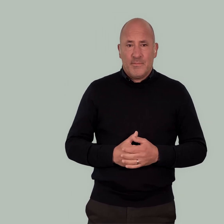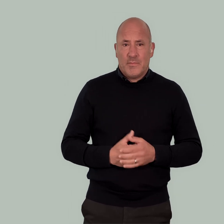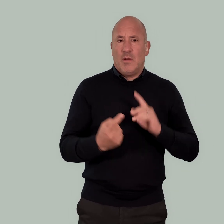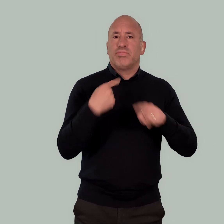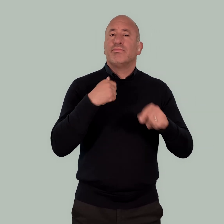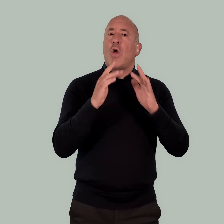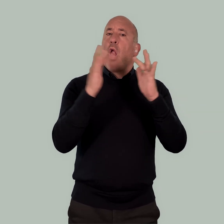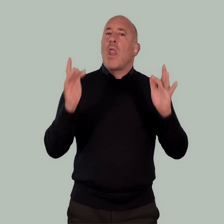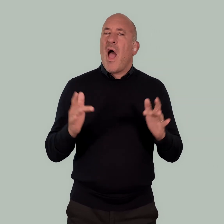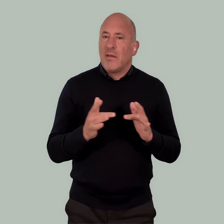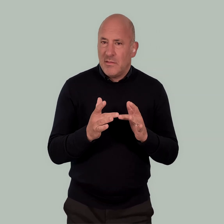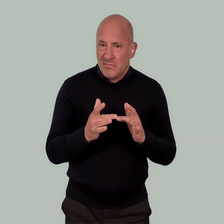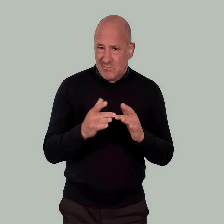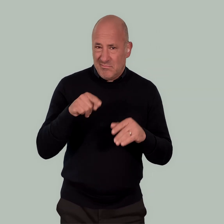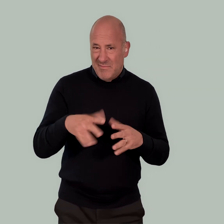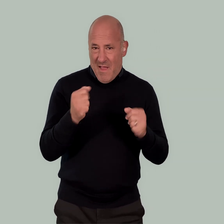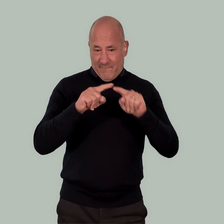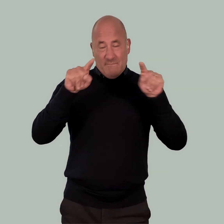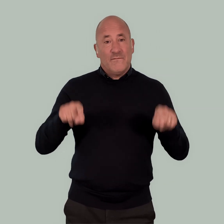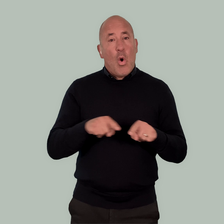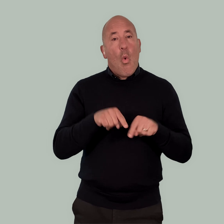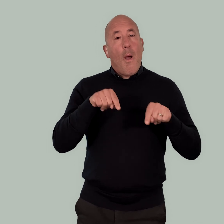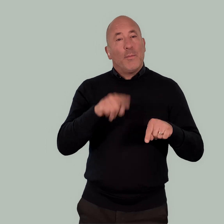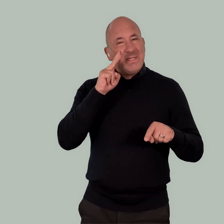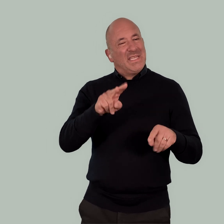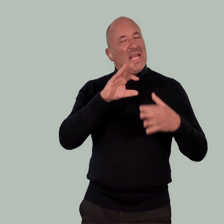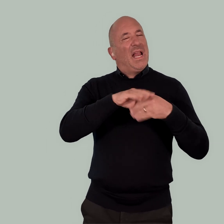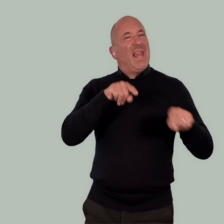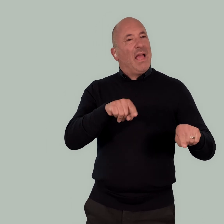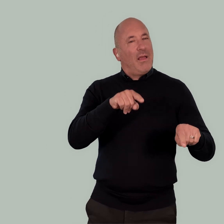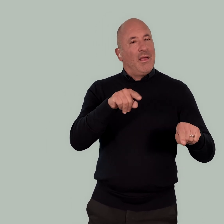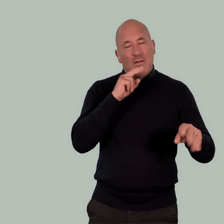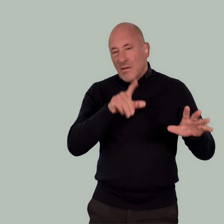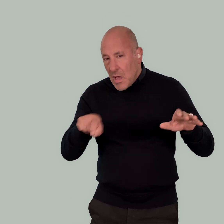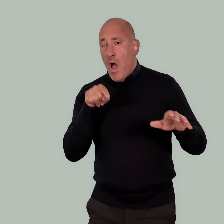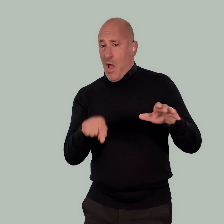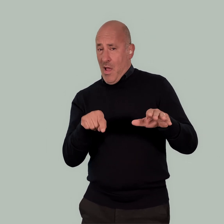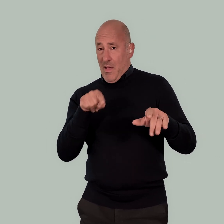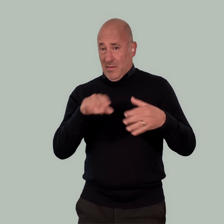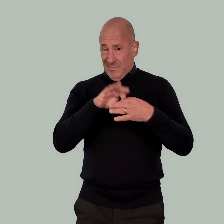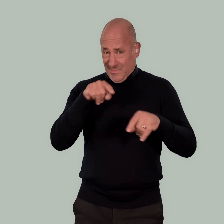Online Please respond to this Call for Evidence using the form on this link: www.gov.uk/government/calls-for-evidence/timms-review-of- personal-independence-payment-call-for-evidence